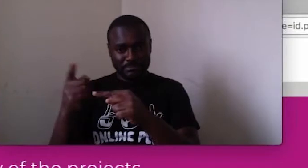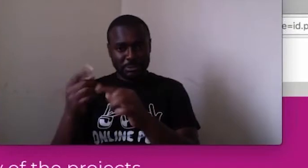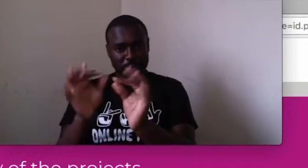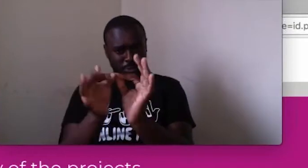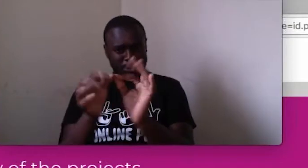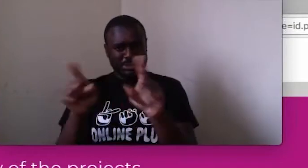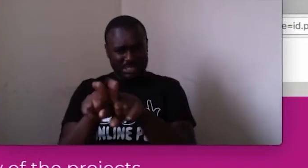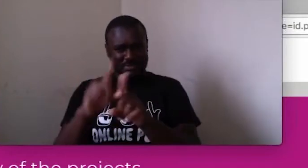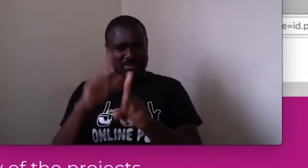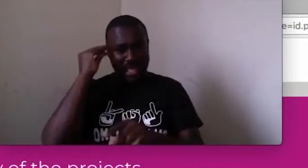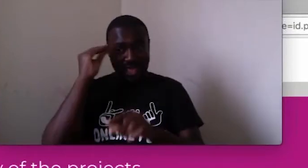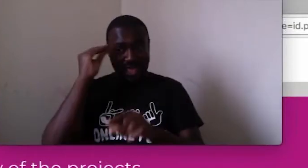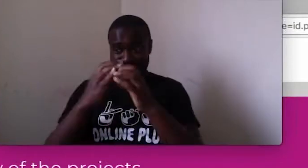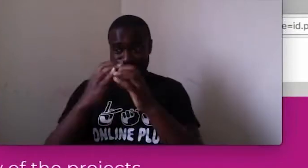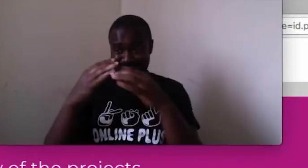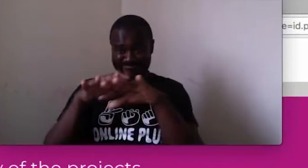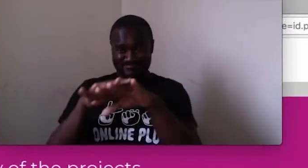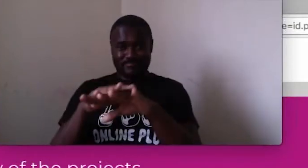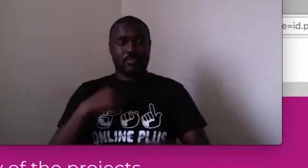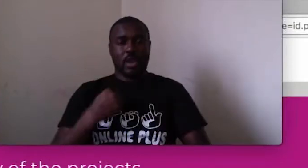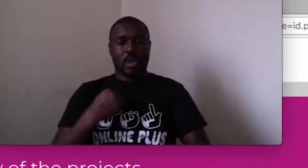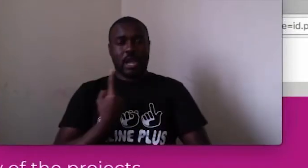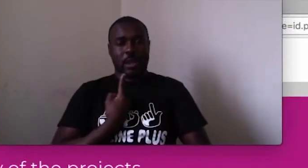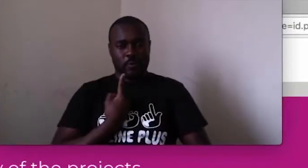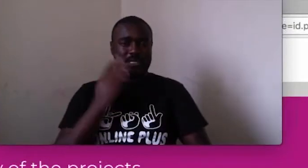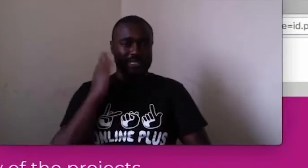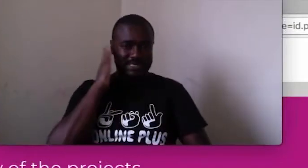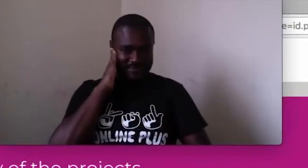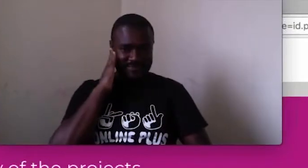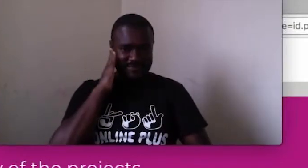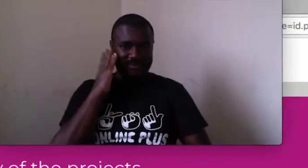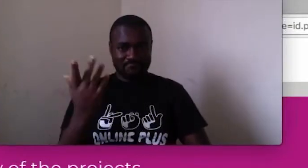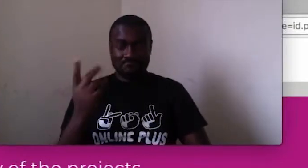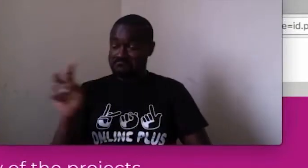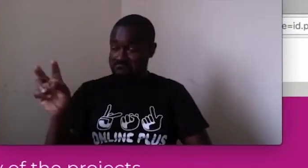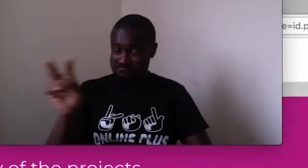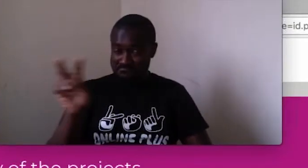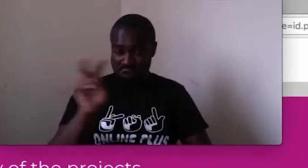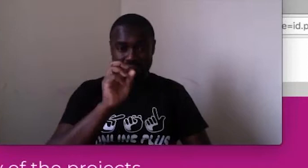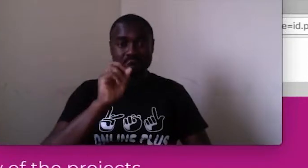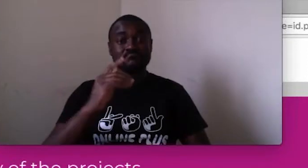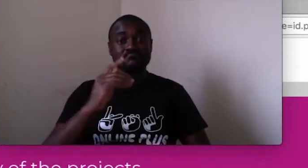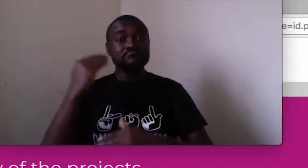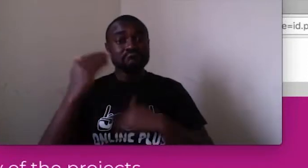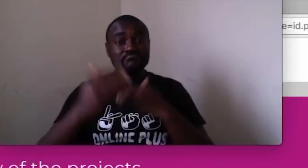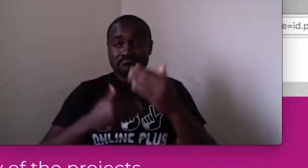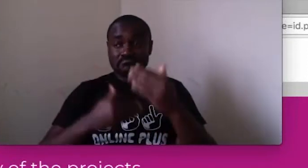in programming is C++ again, I was the only deaf student in a hearing class